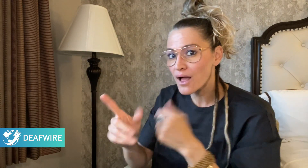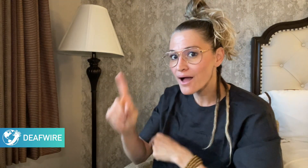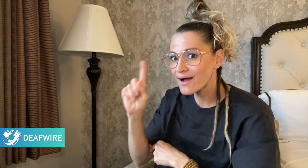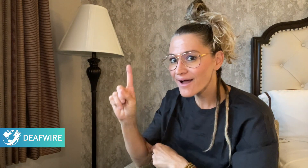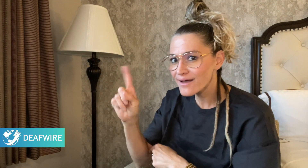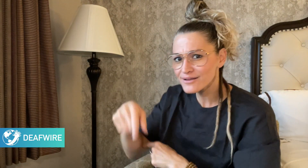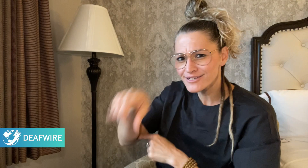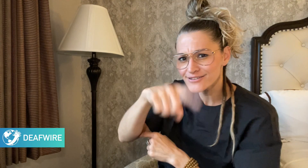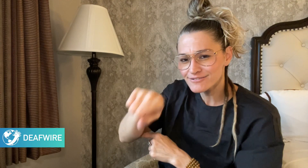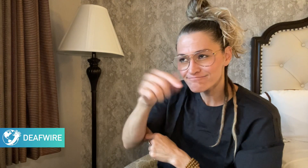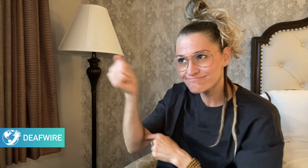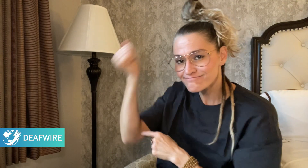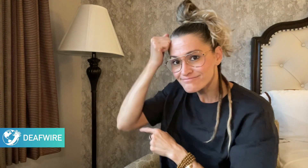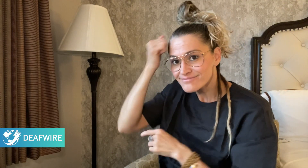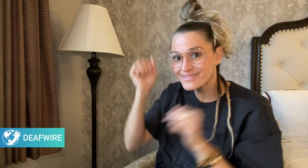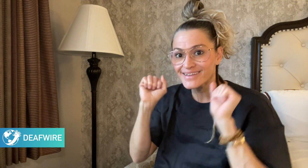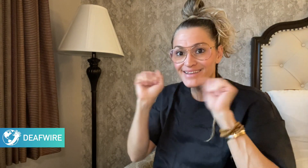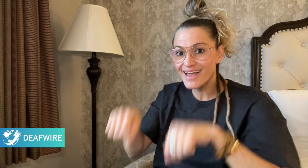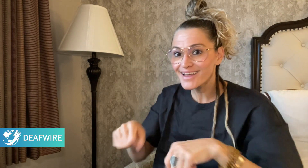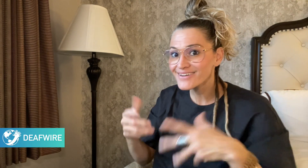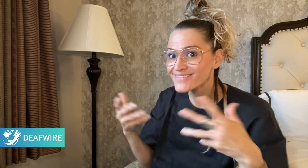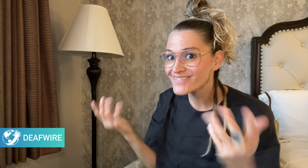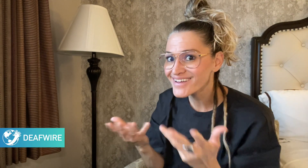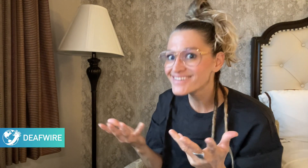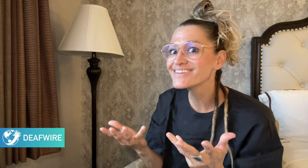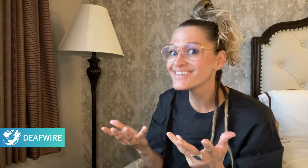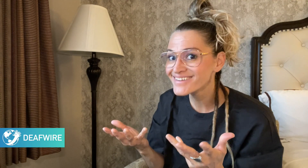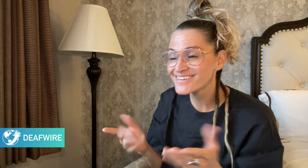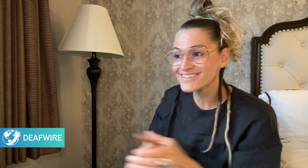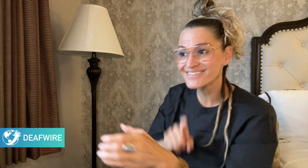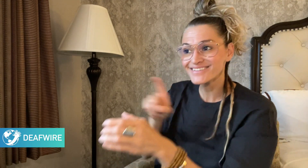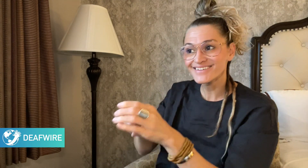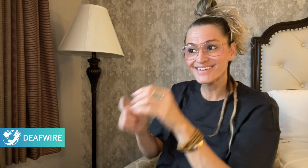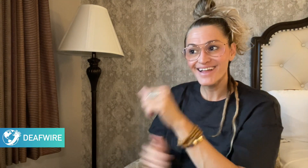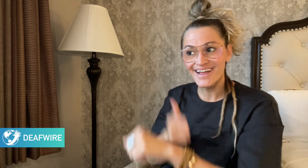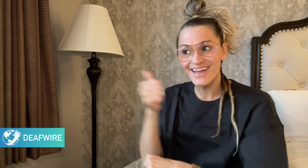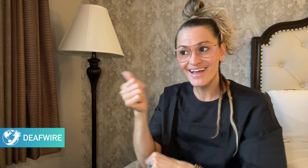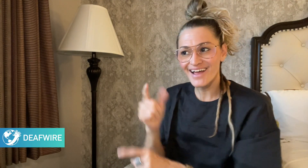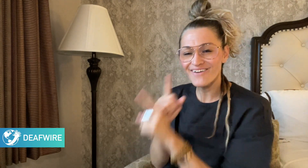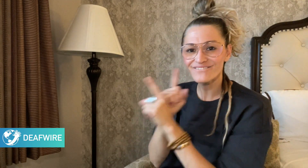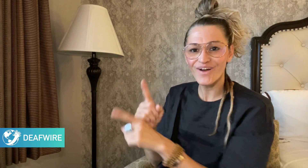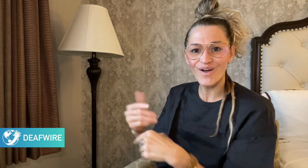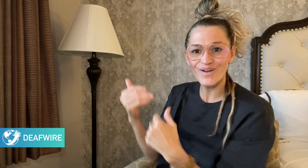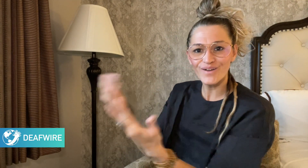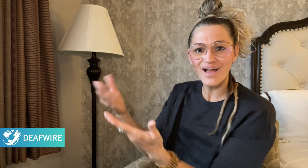Don’t forget to subscribe, like, and follow